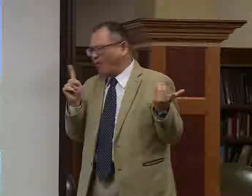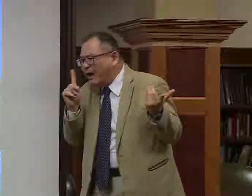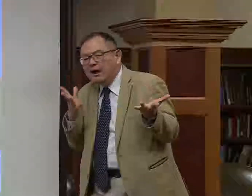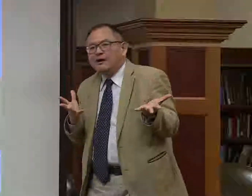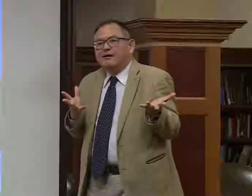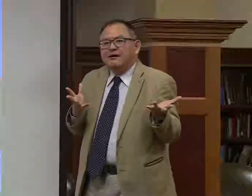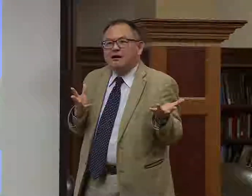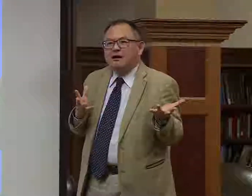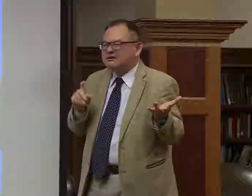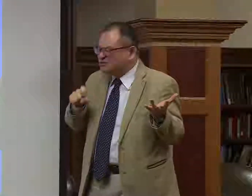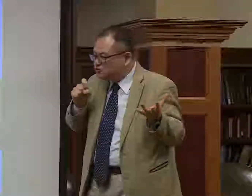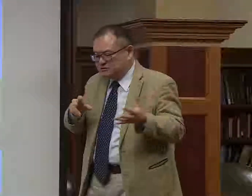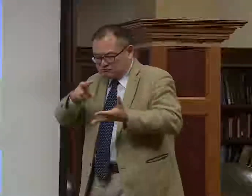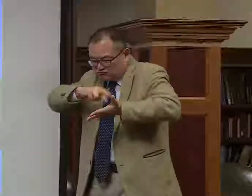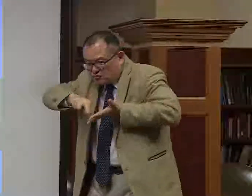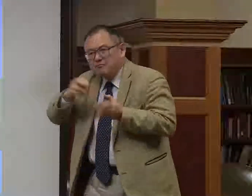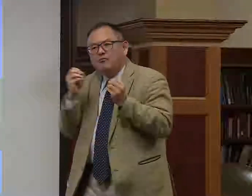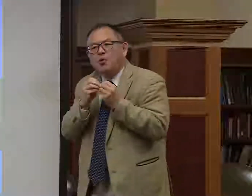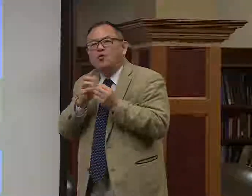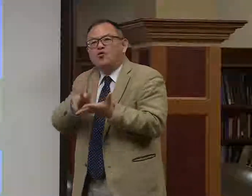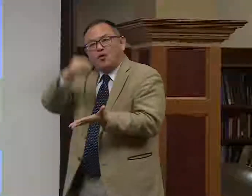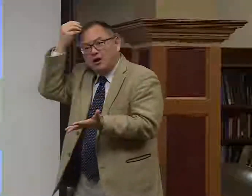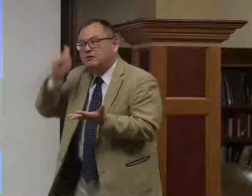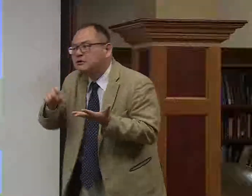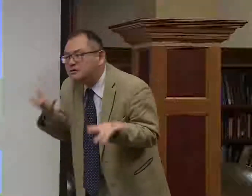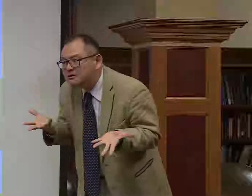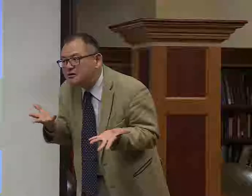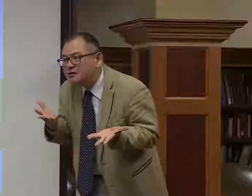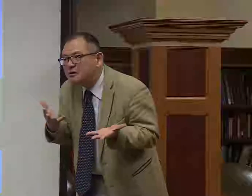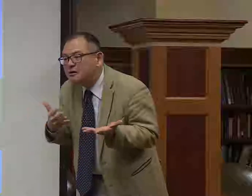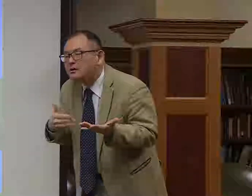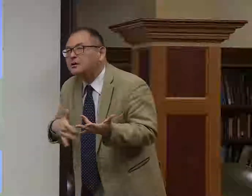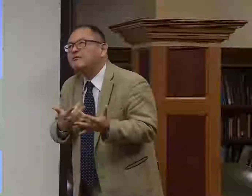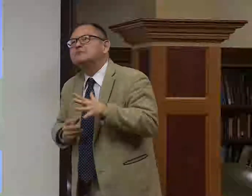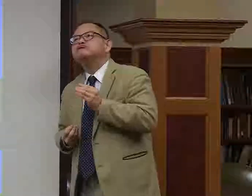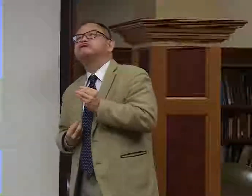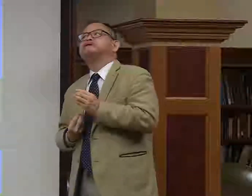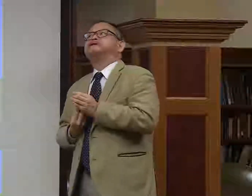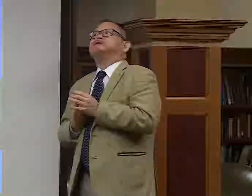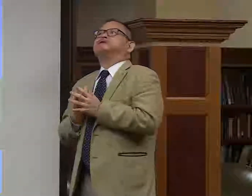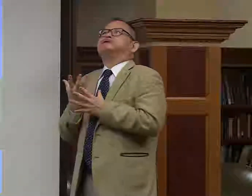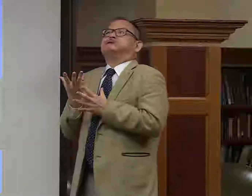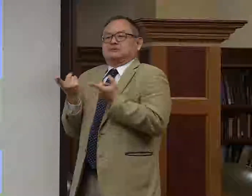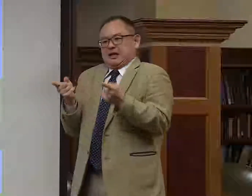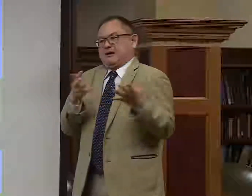that it must have grammar also, and I wanted to study it and learn more about it.